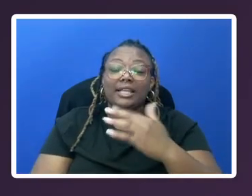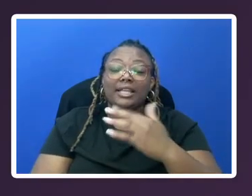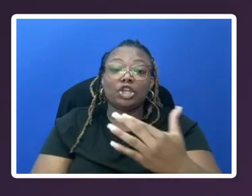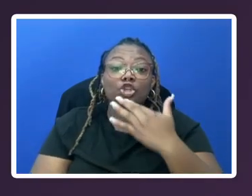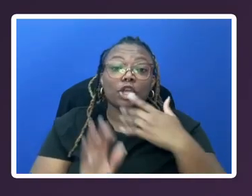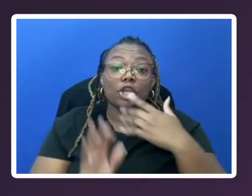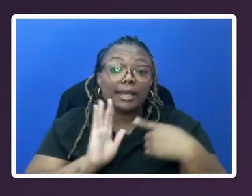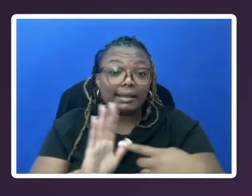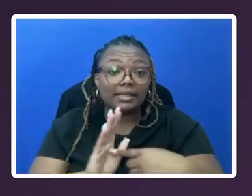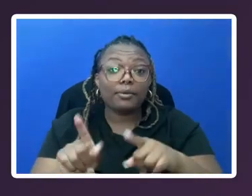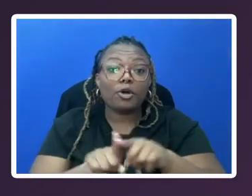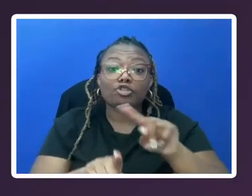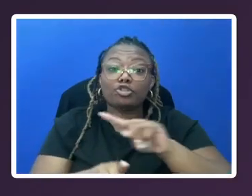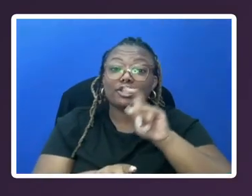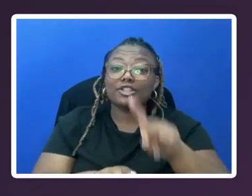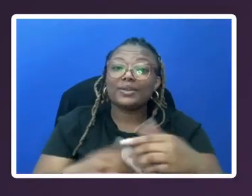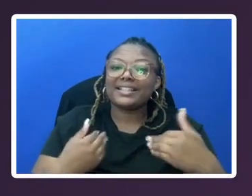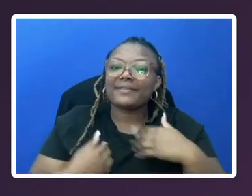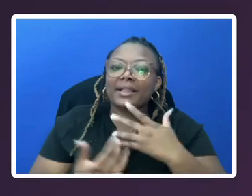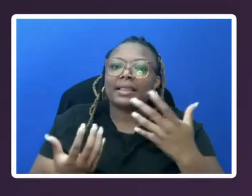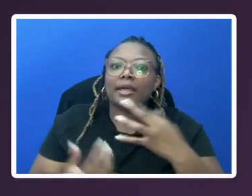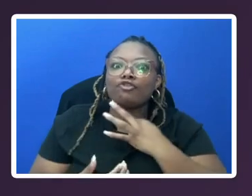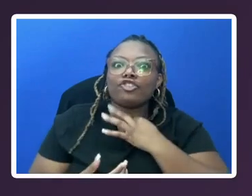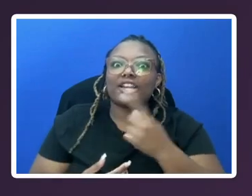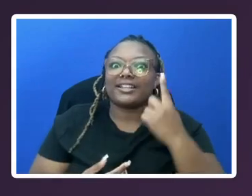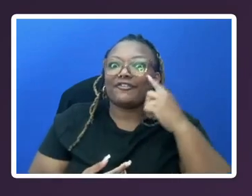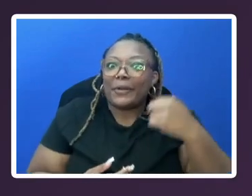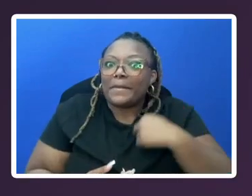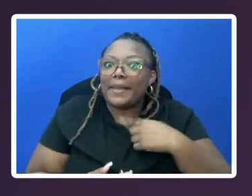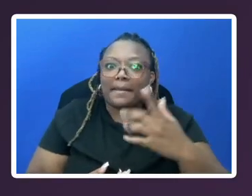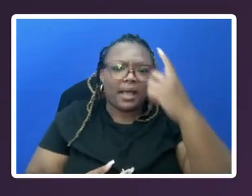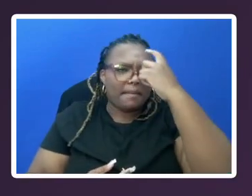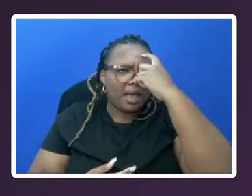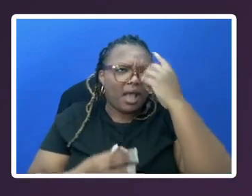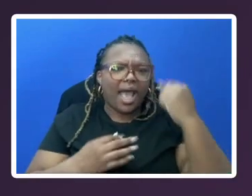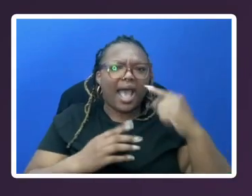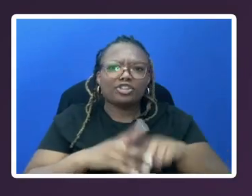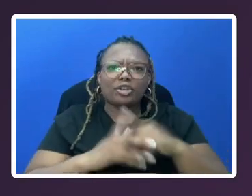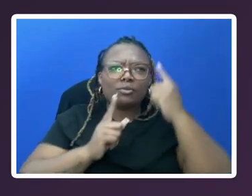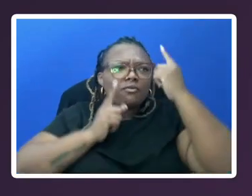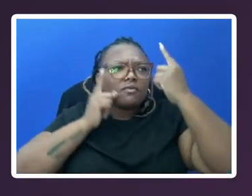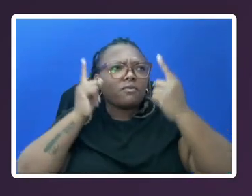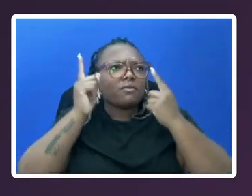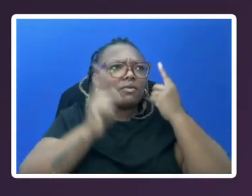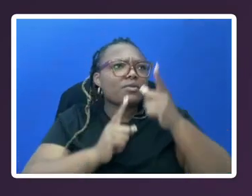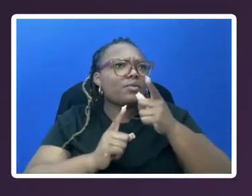curiosity to my mind. It makes me wonder, you know, who are these stories for, that we're